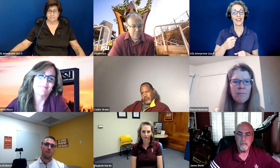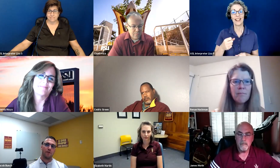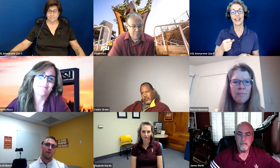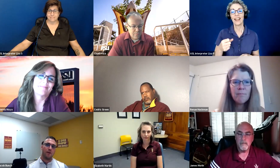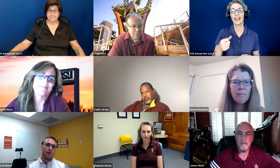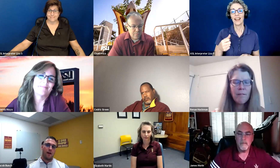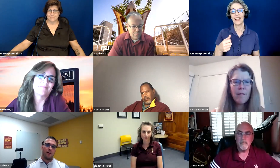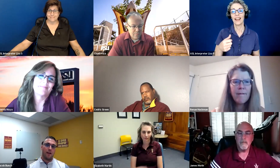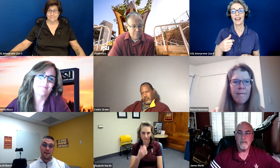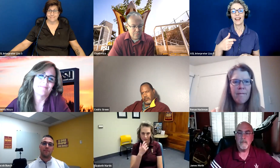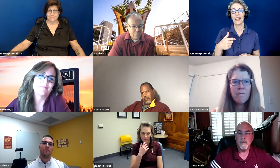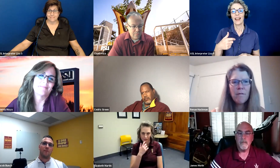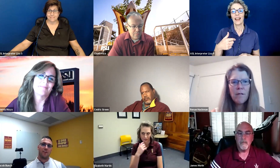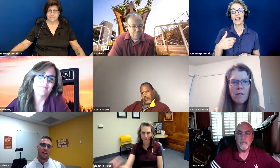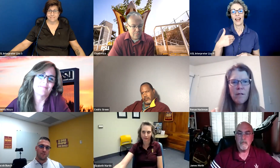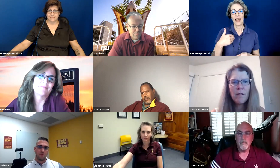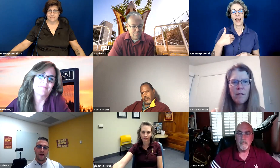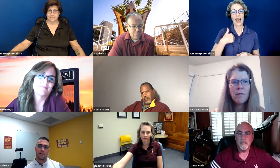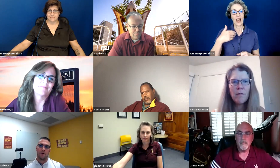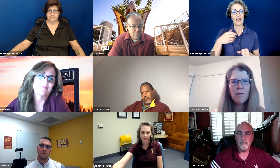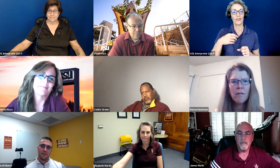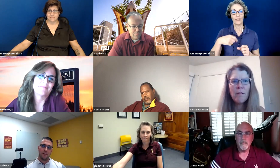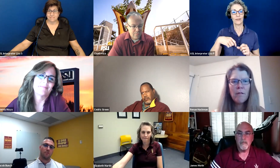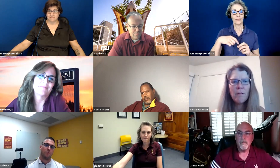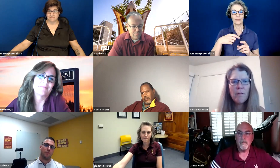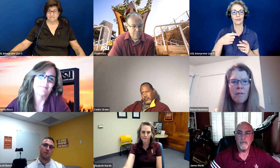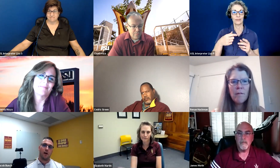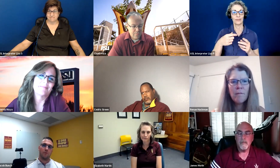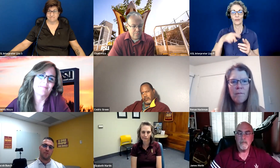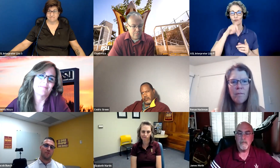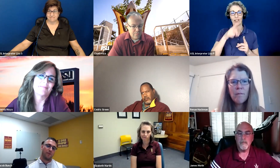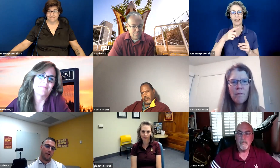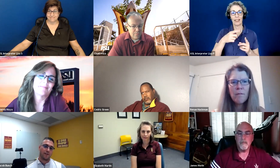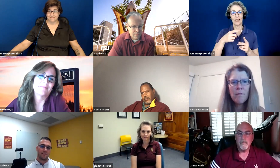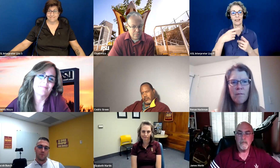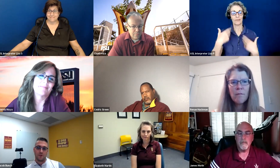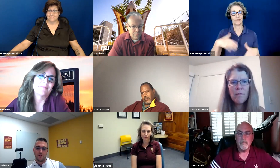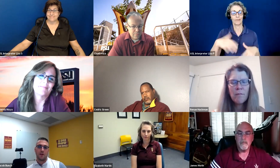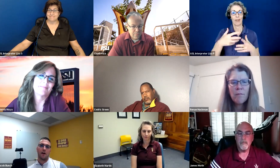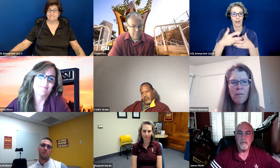I have an extensive educational background related to disability and accessibility.